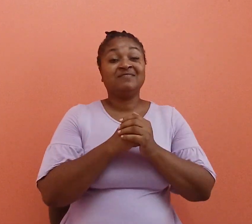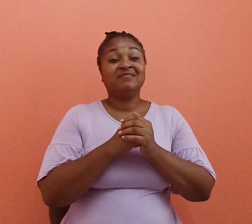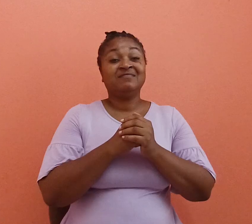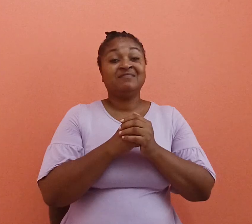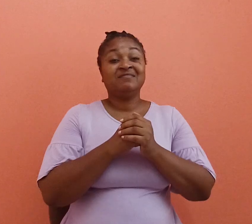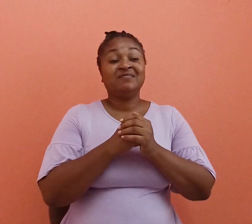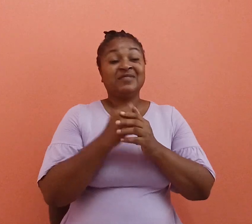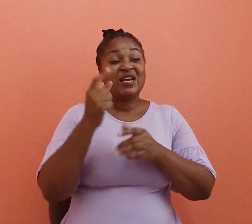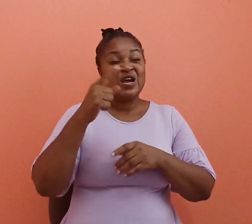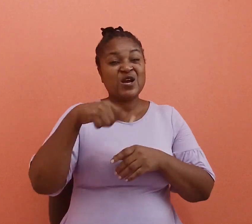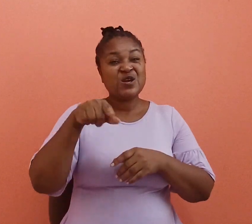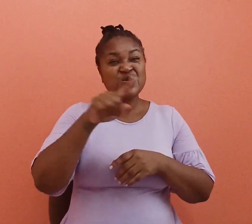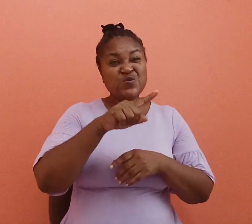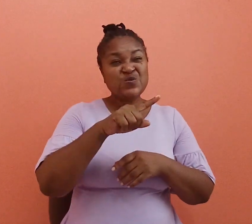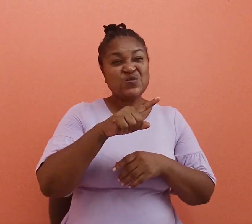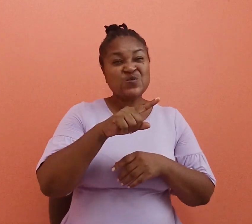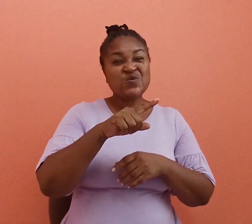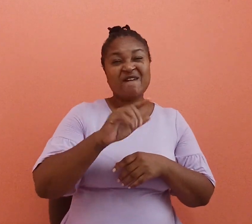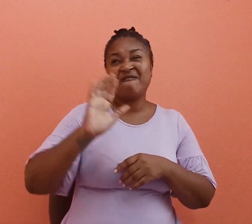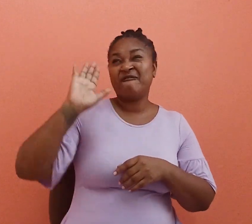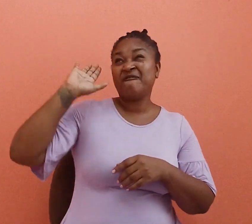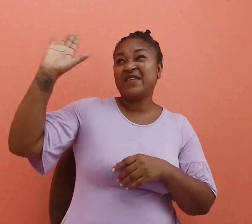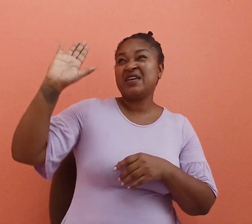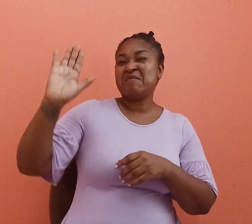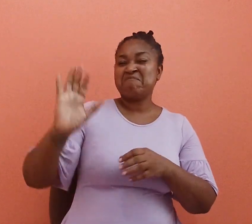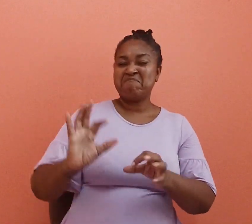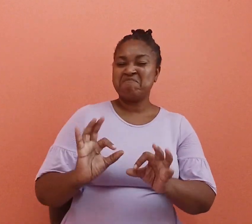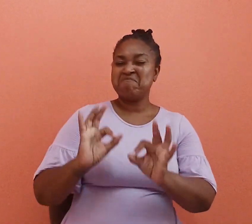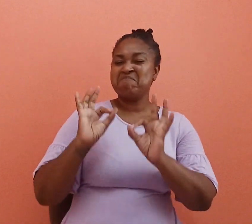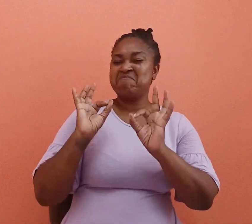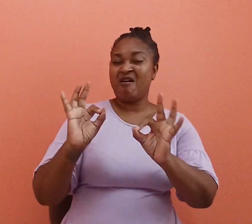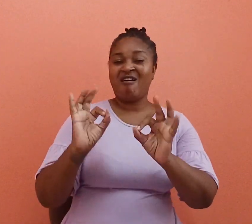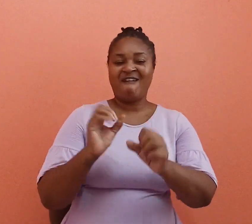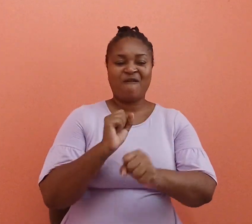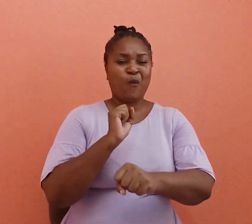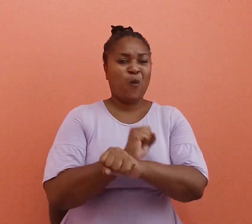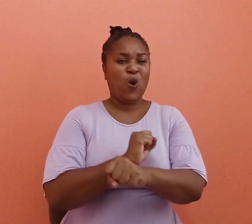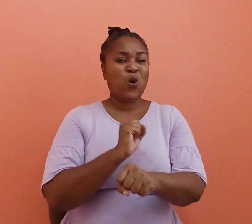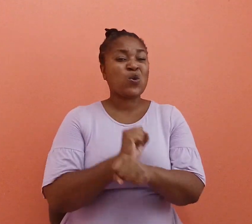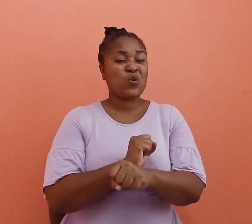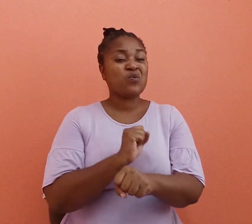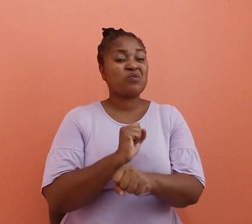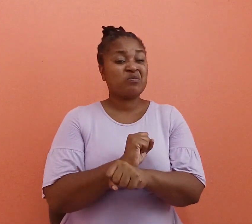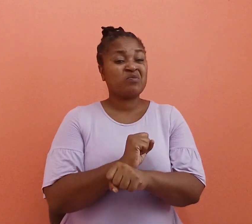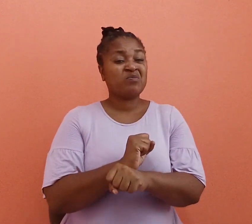You are his masterpiece.